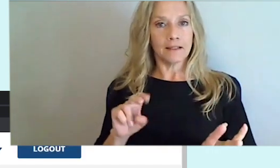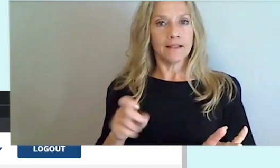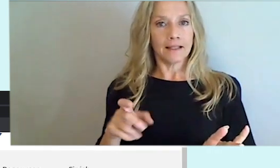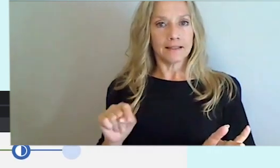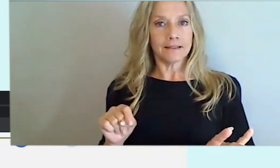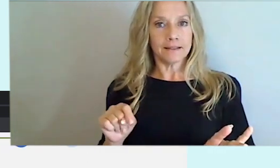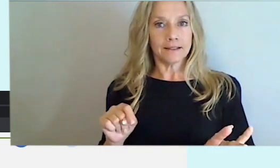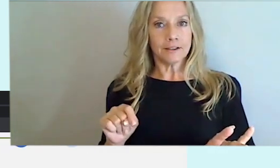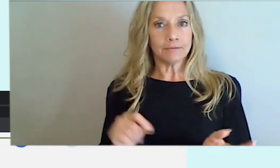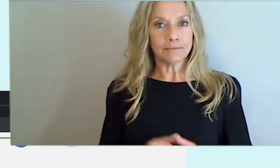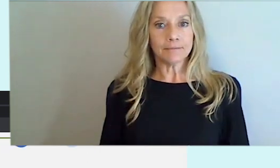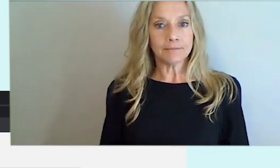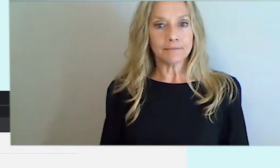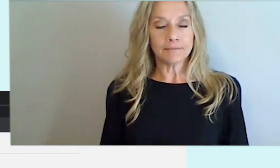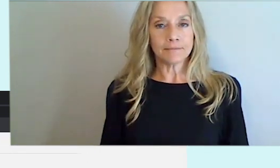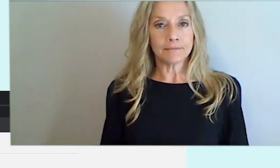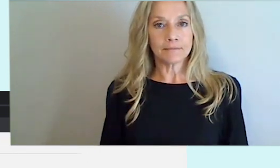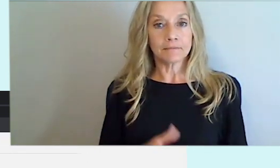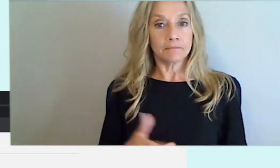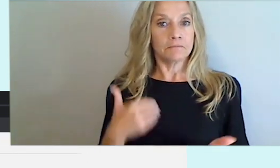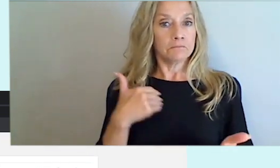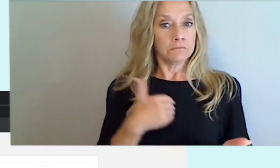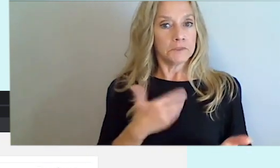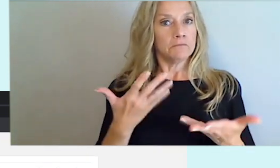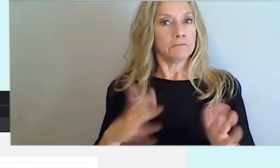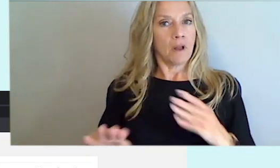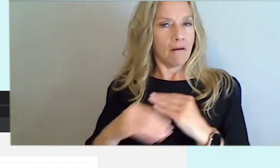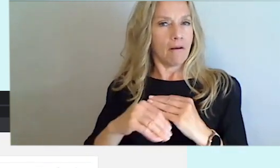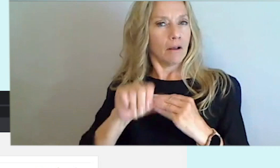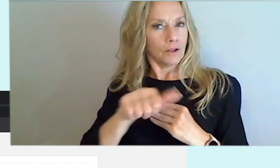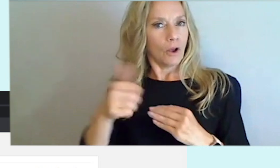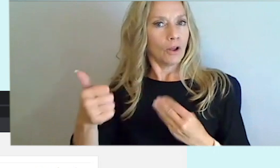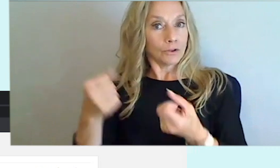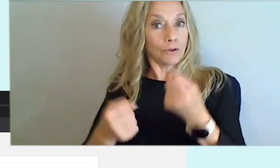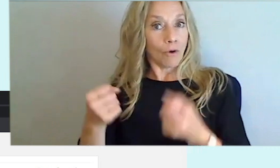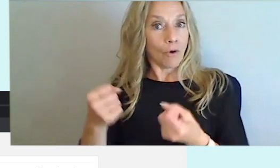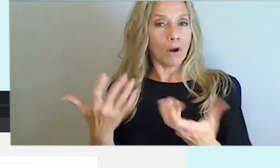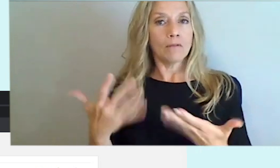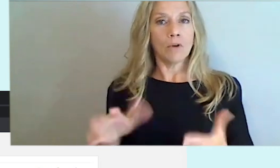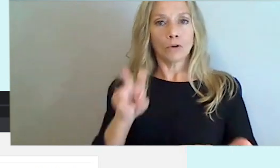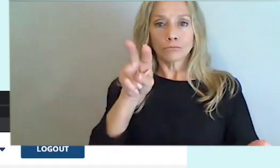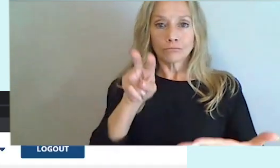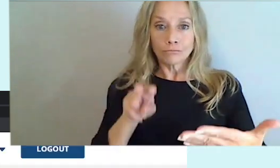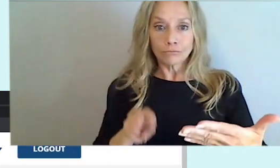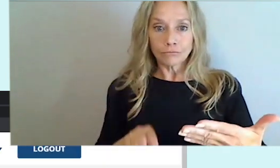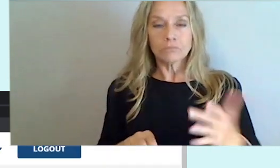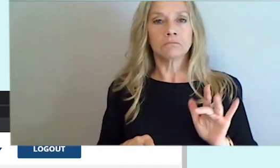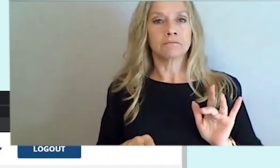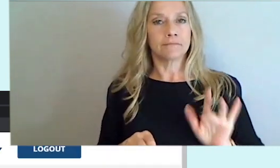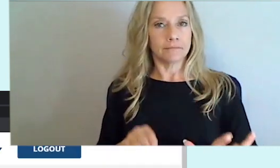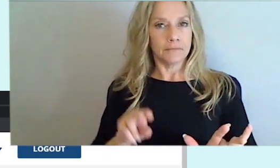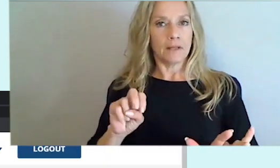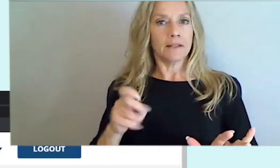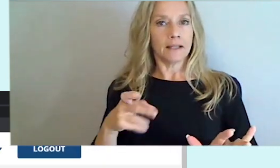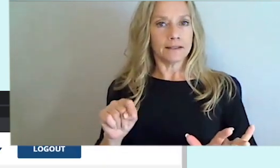The member is done adding another vehicle and has reviewed the page so that they would click next. For this